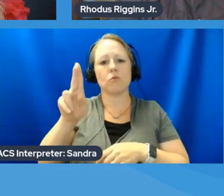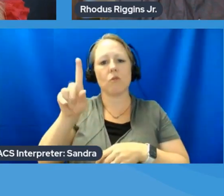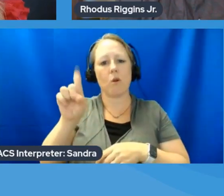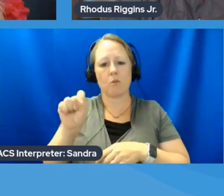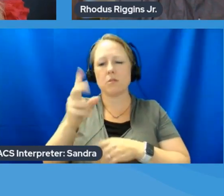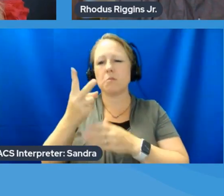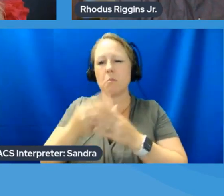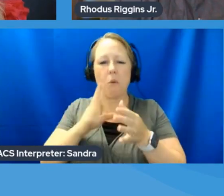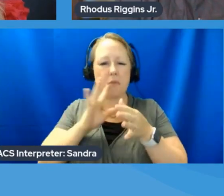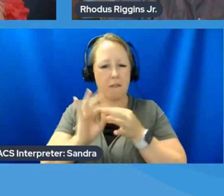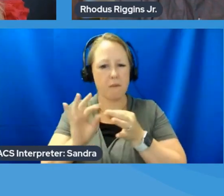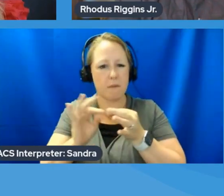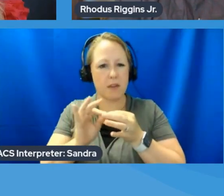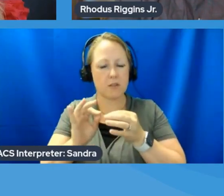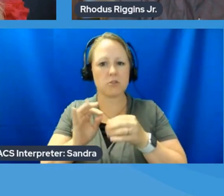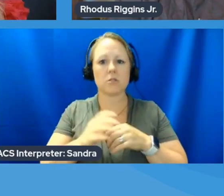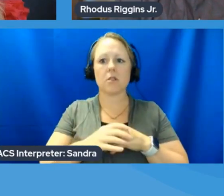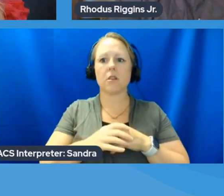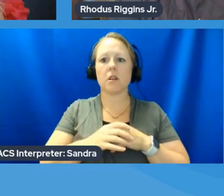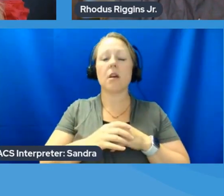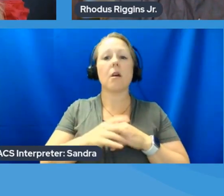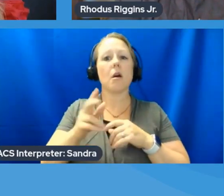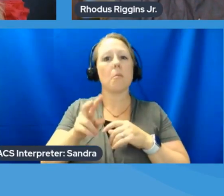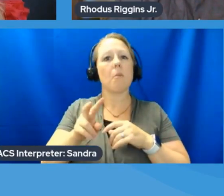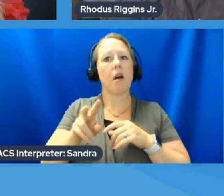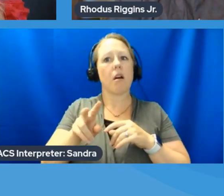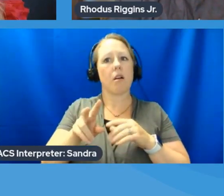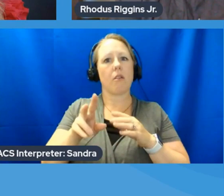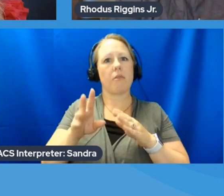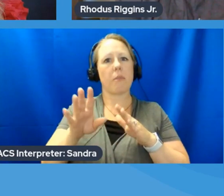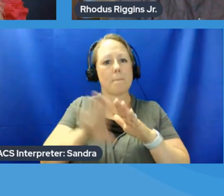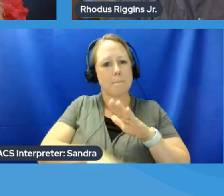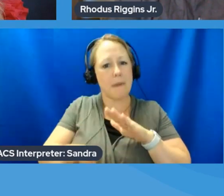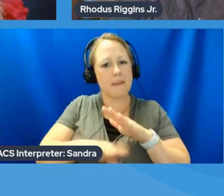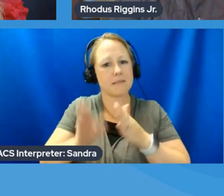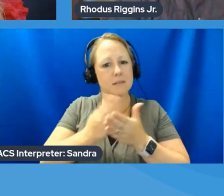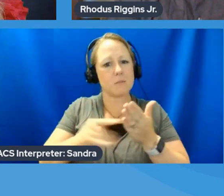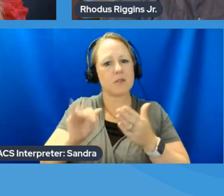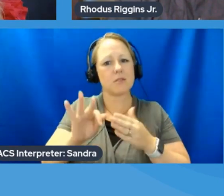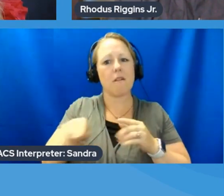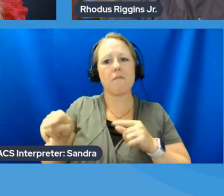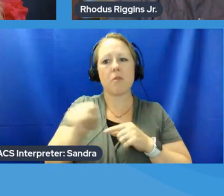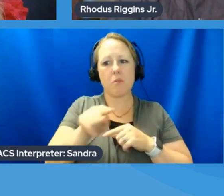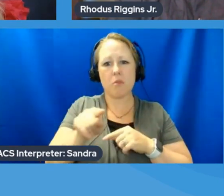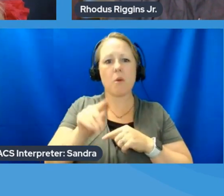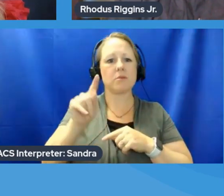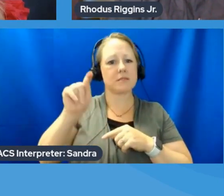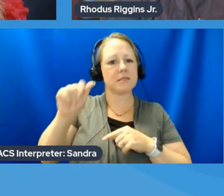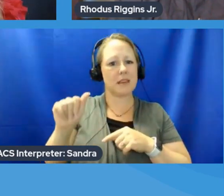the fundamentals of those effective TA practices, such as building trusting relationships,